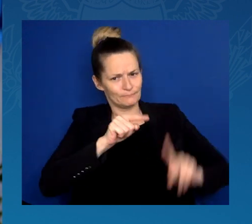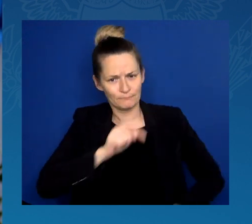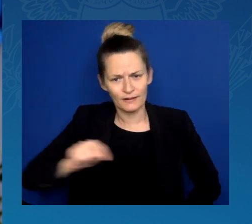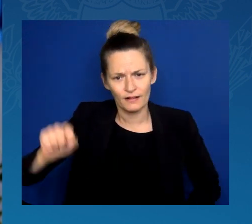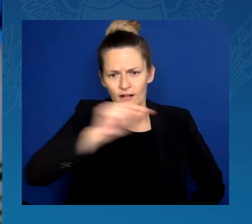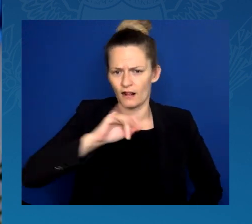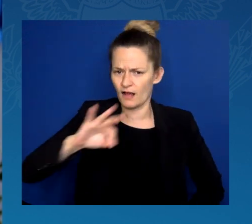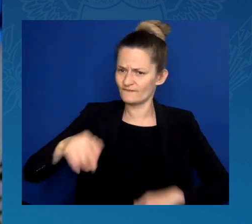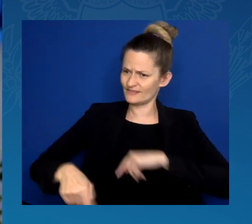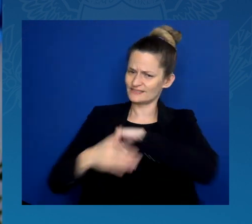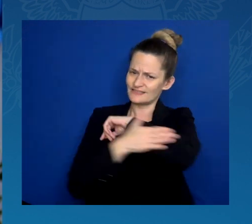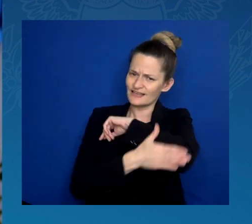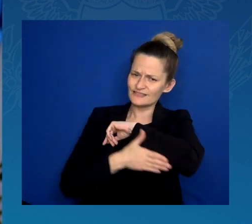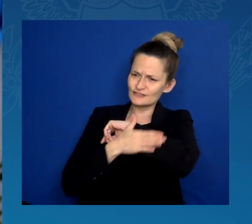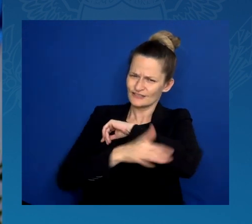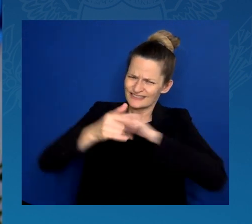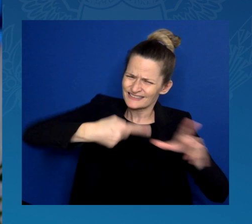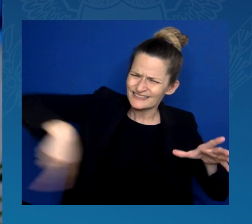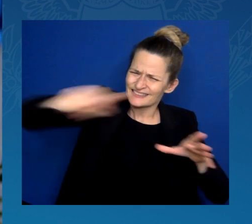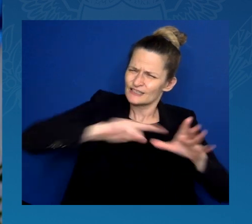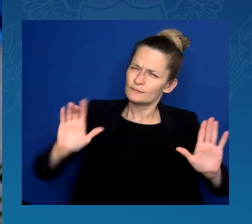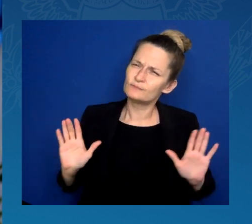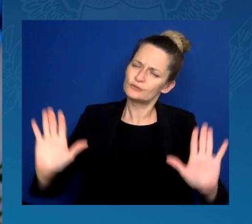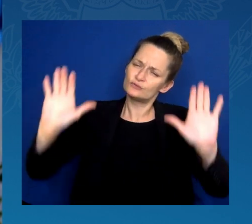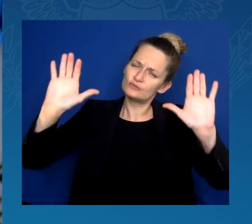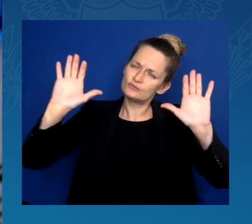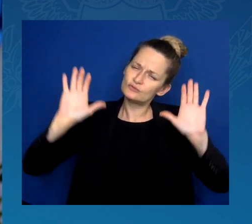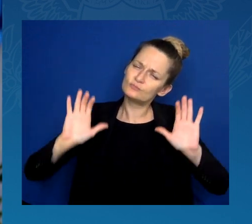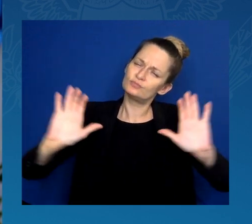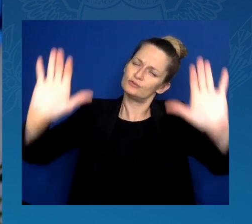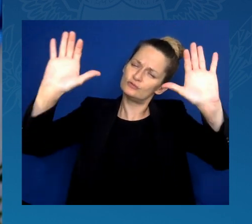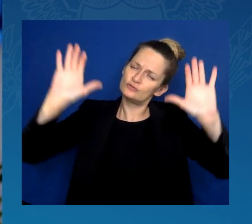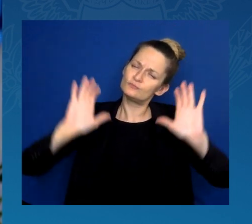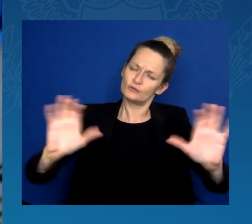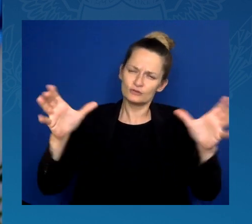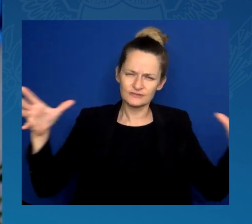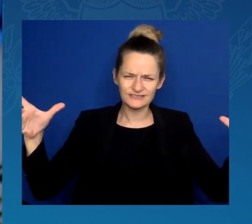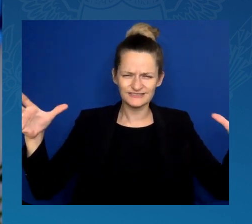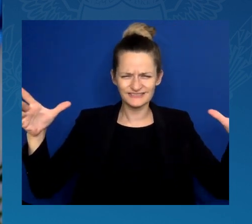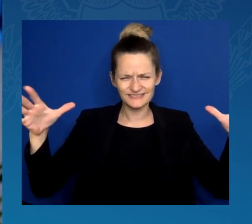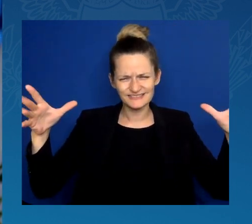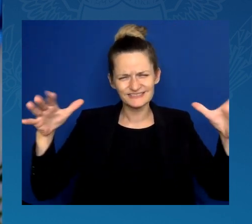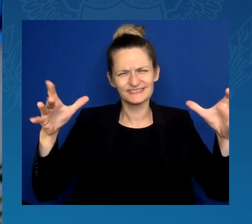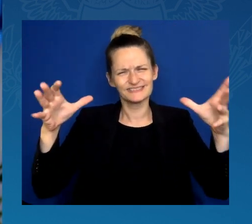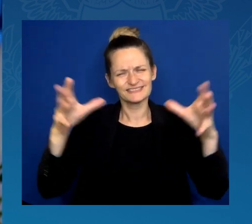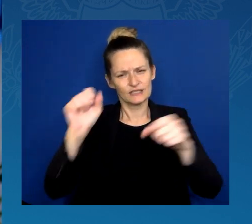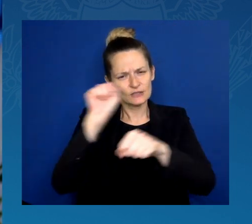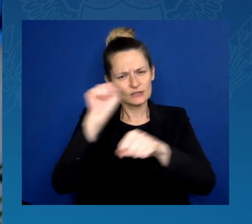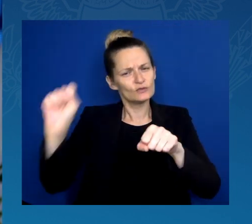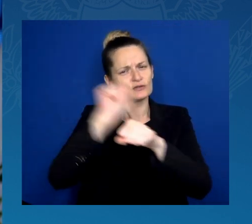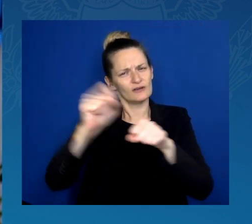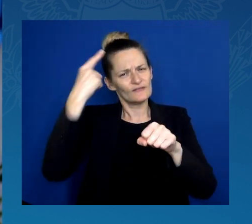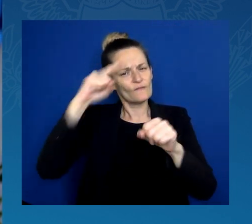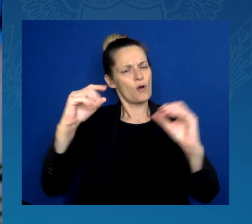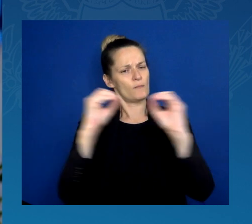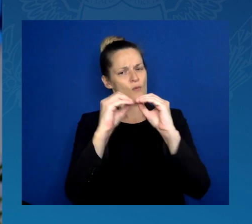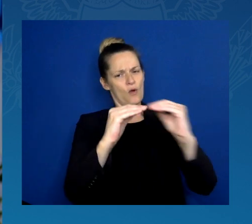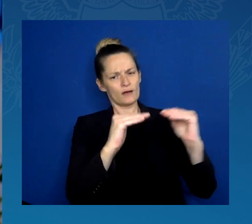to always fight for a more fair, more equal, and more just future.